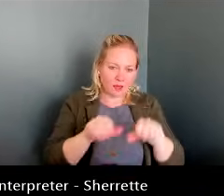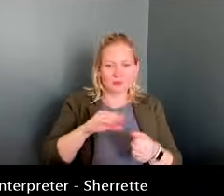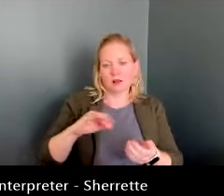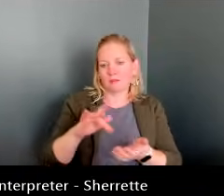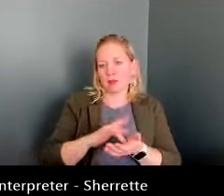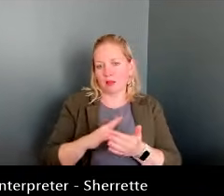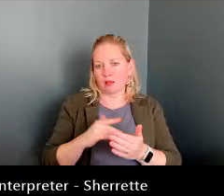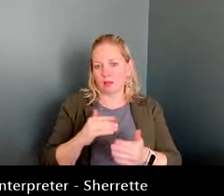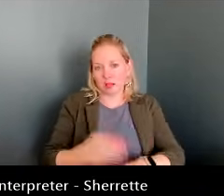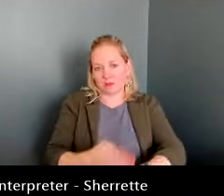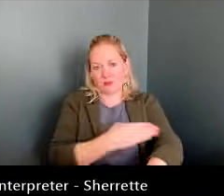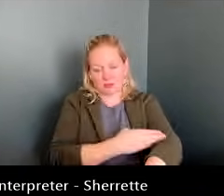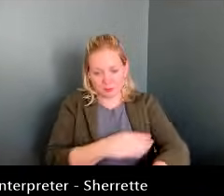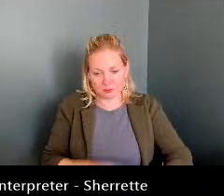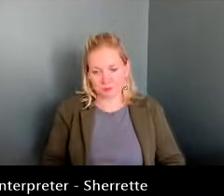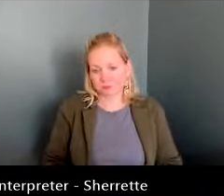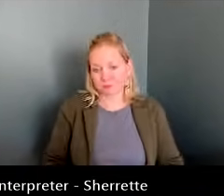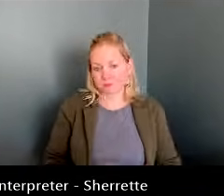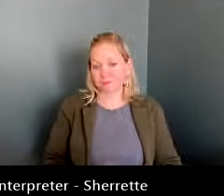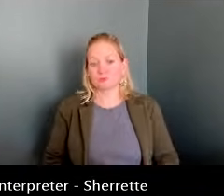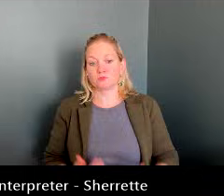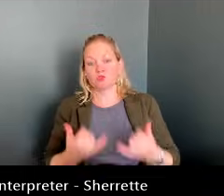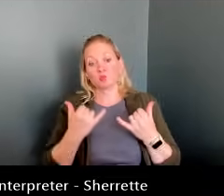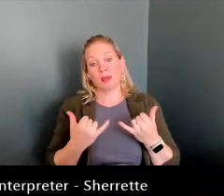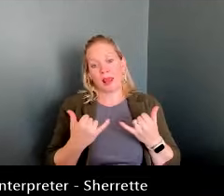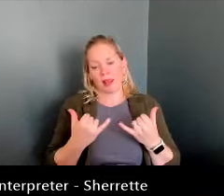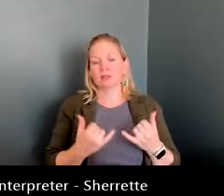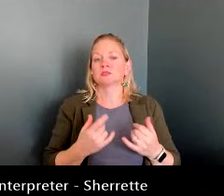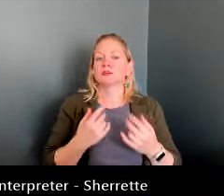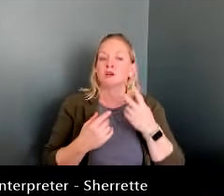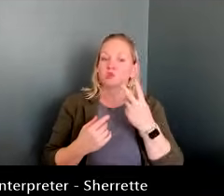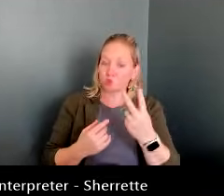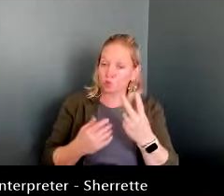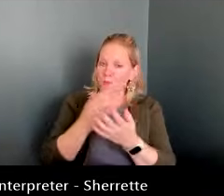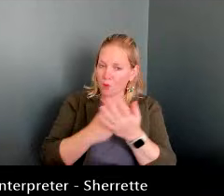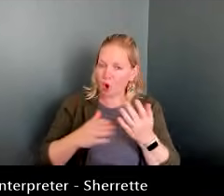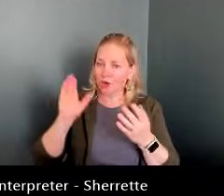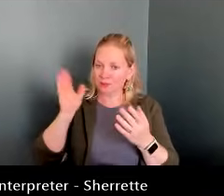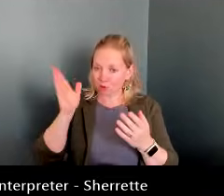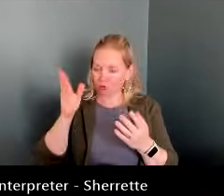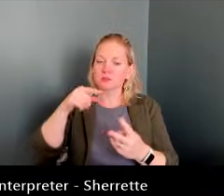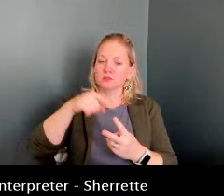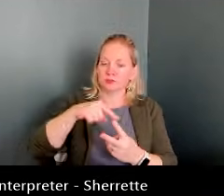Today's webinar is part one of a two-part series on sickle cell disease and gene therapies,